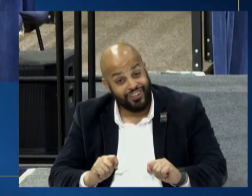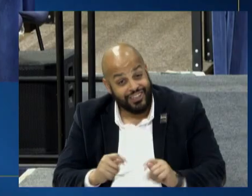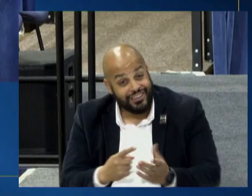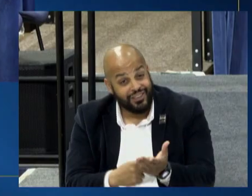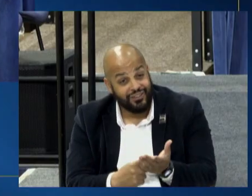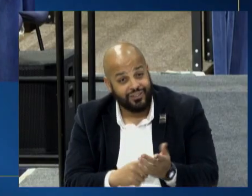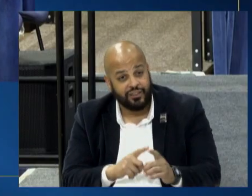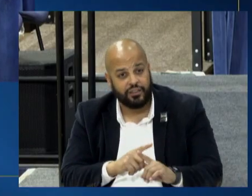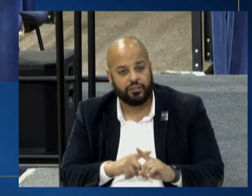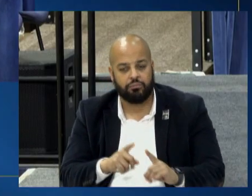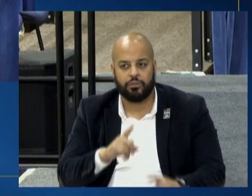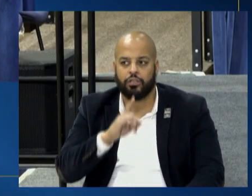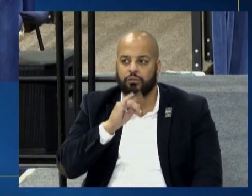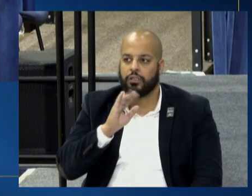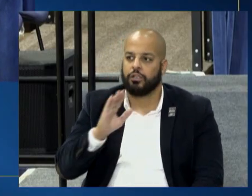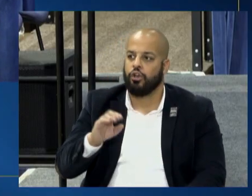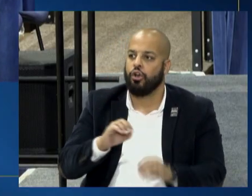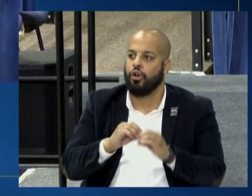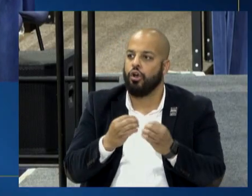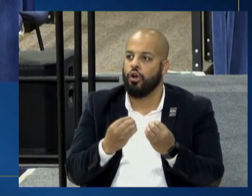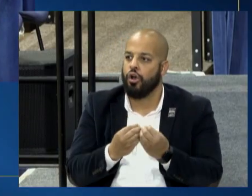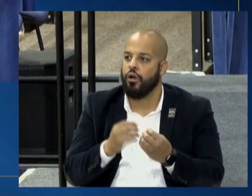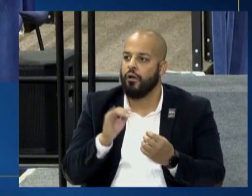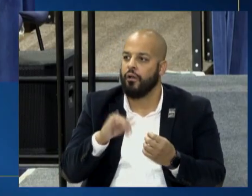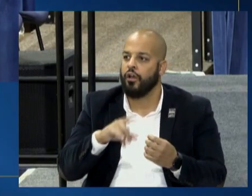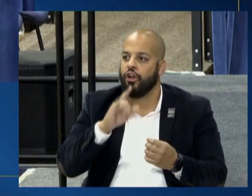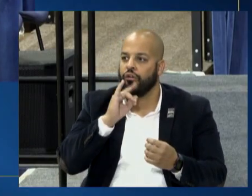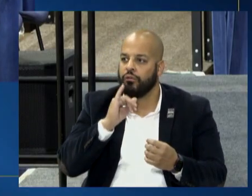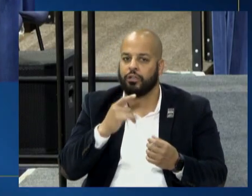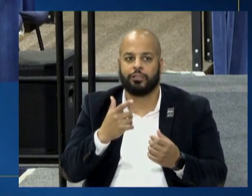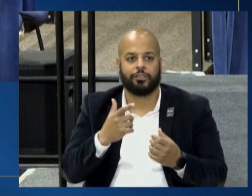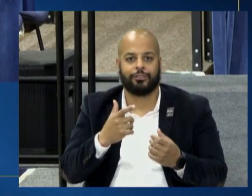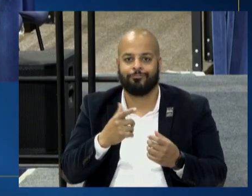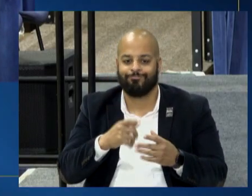Admiral Levine's office that has pioneered a way of doing public-private partnerships.